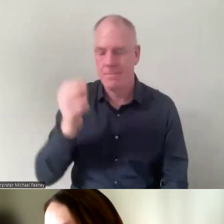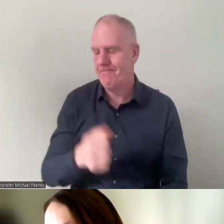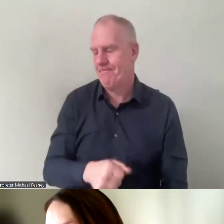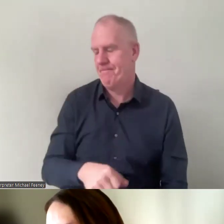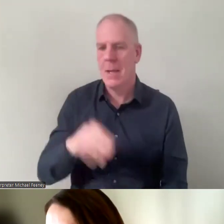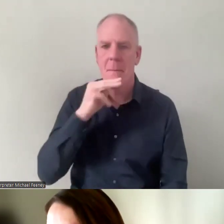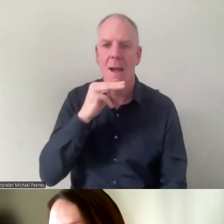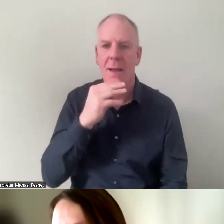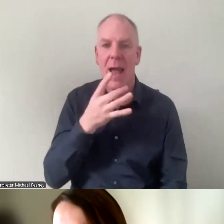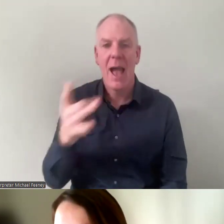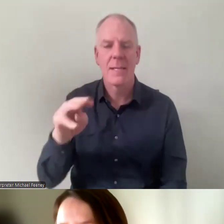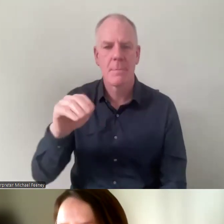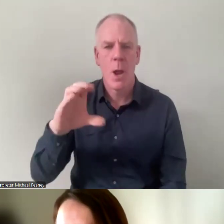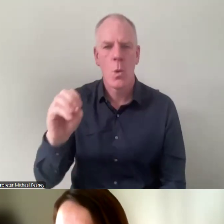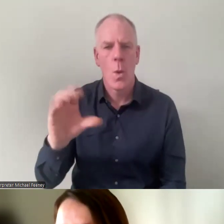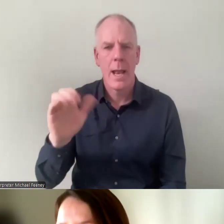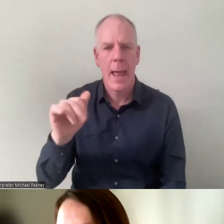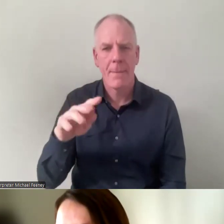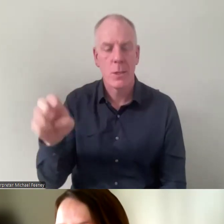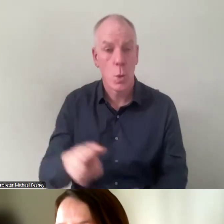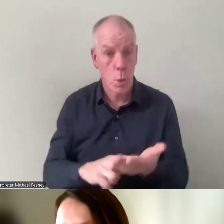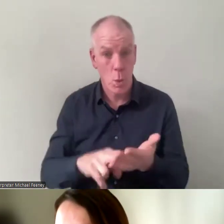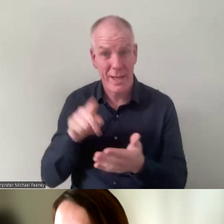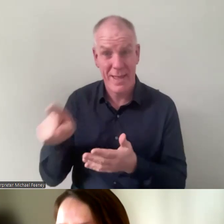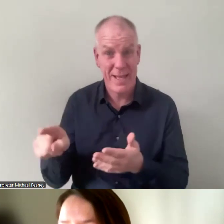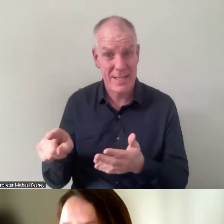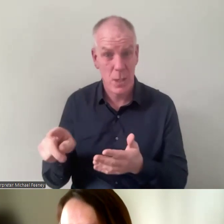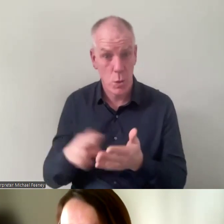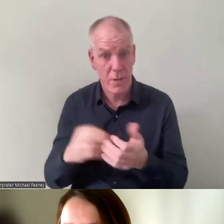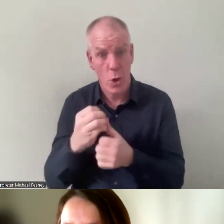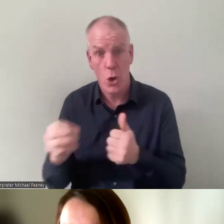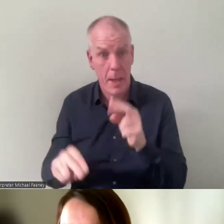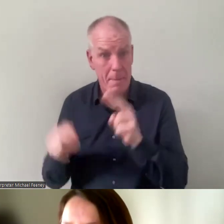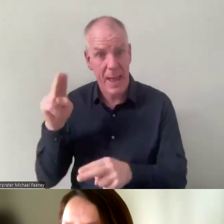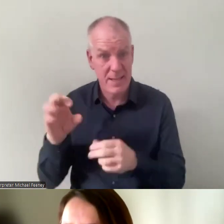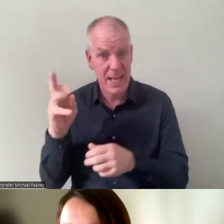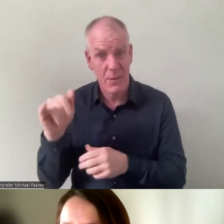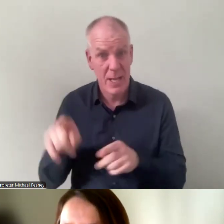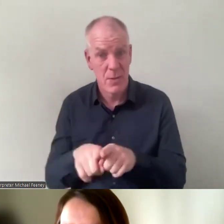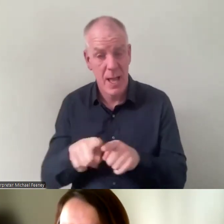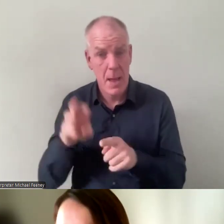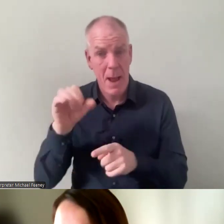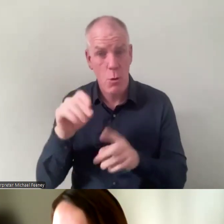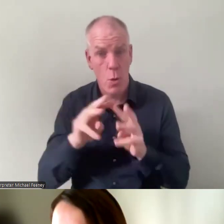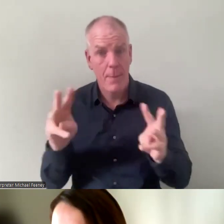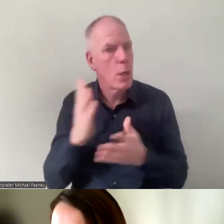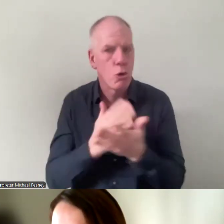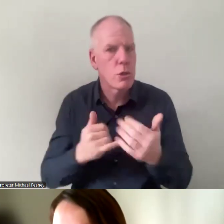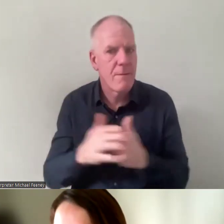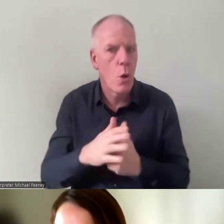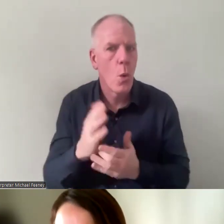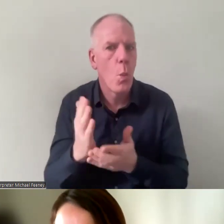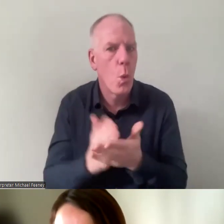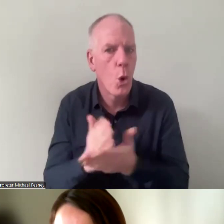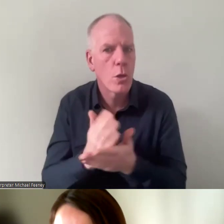climate encasing used in this conservation used on many other paintings in the Gallery, and is it used only for wood panels, or is it used for canvas paintings too?